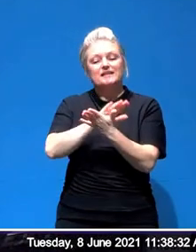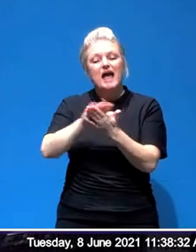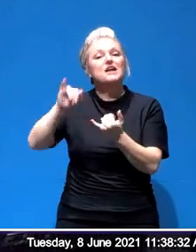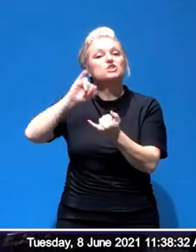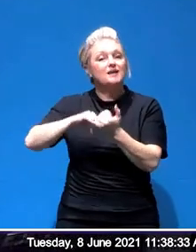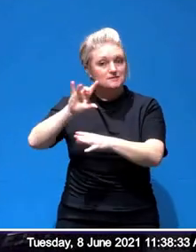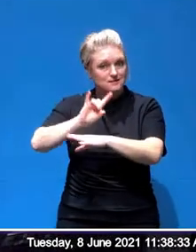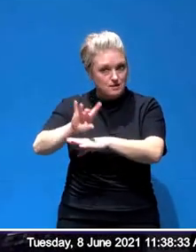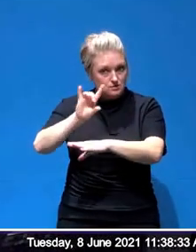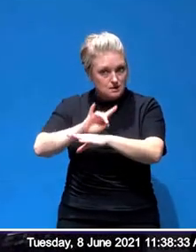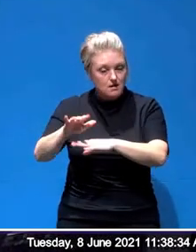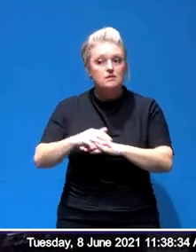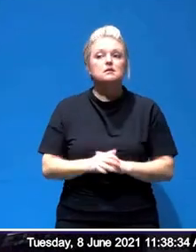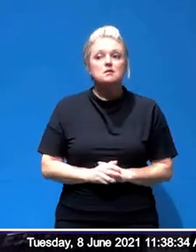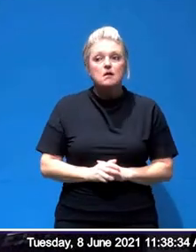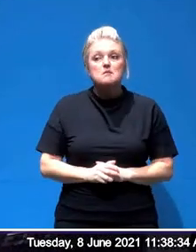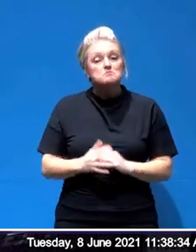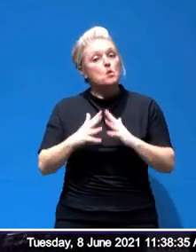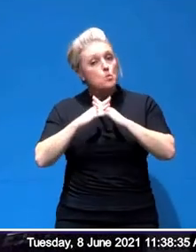and that was really helpful to us.